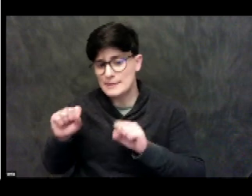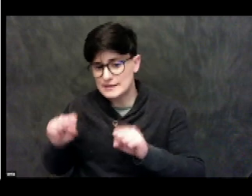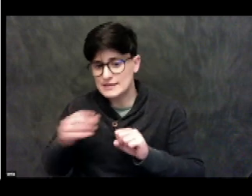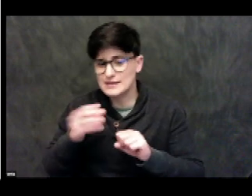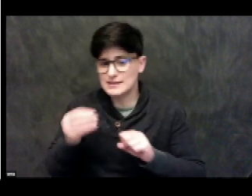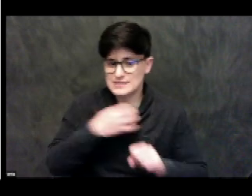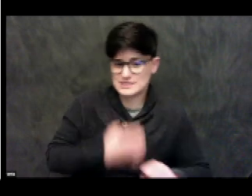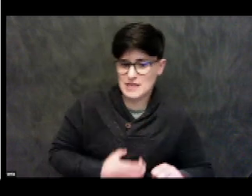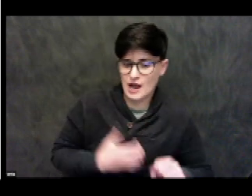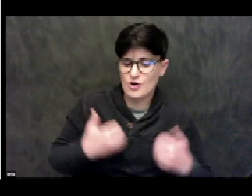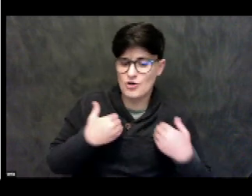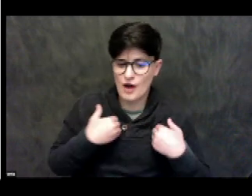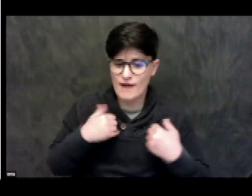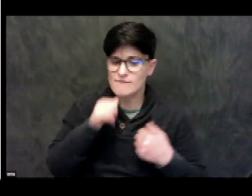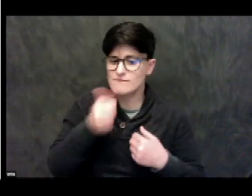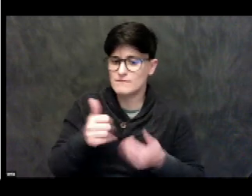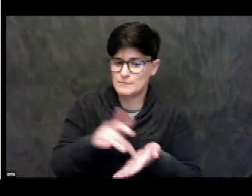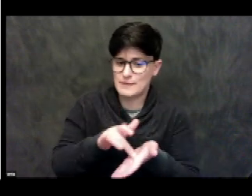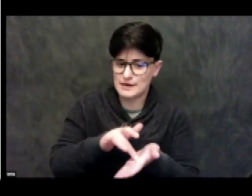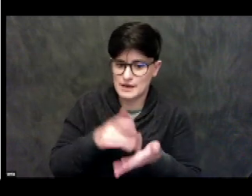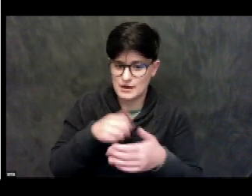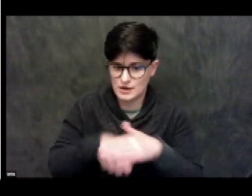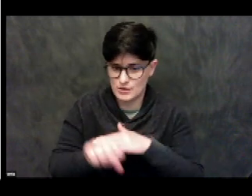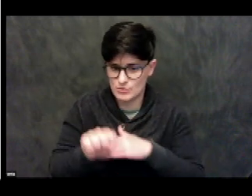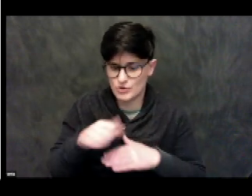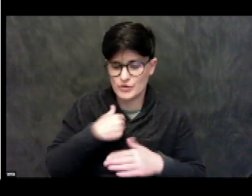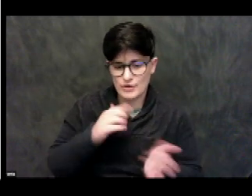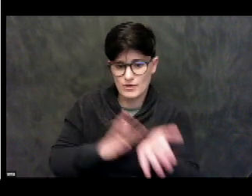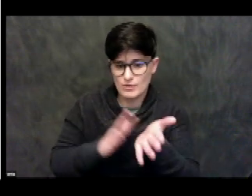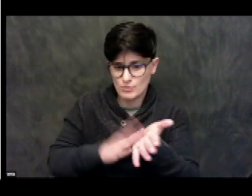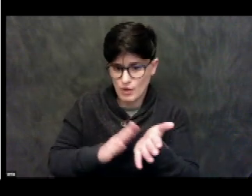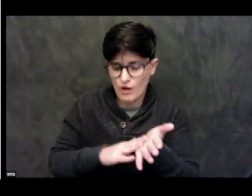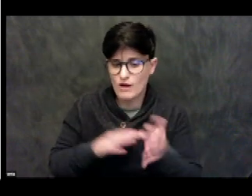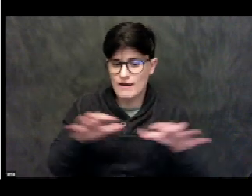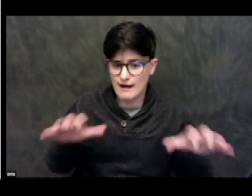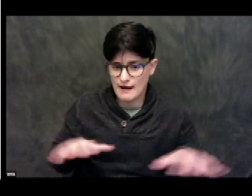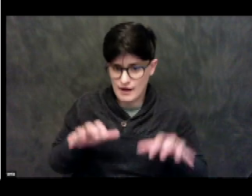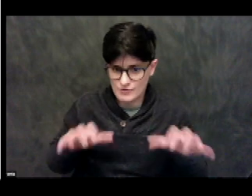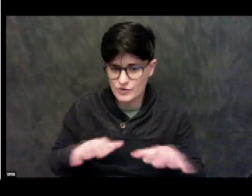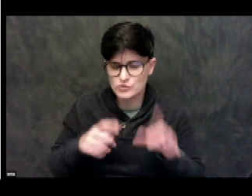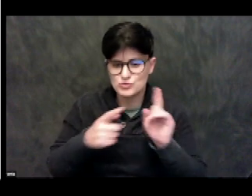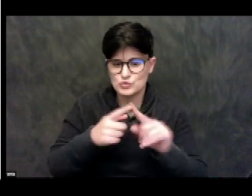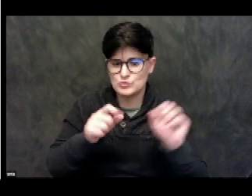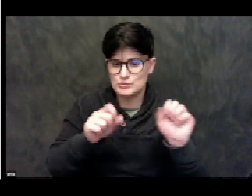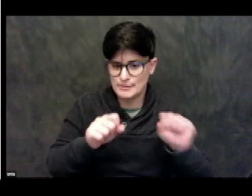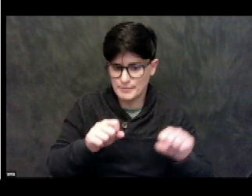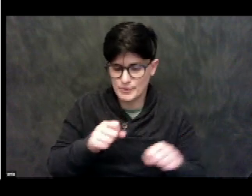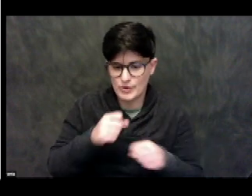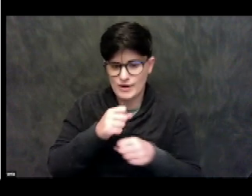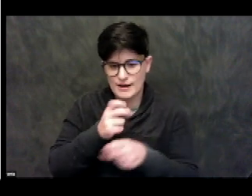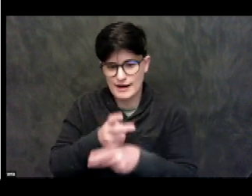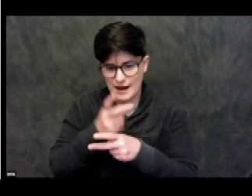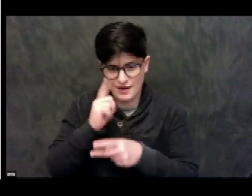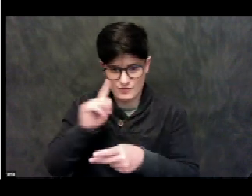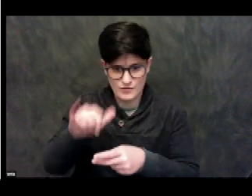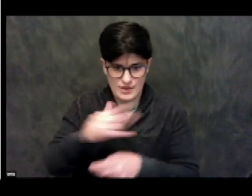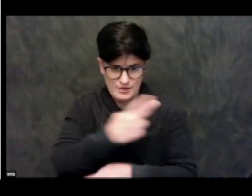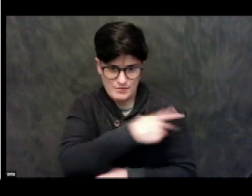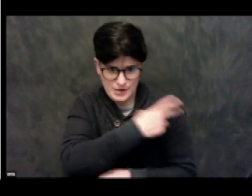I really applaud the efforts to be able to care for that patient. I think that knowing